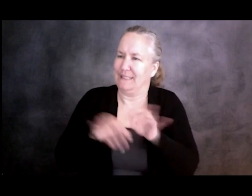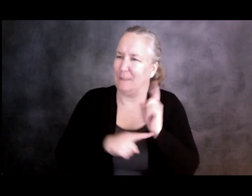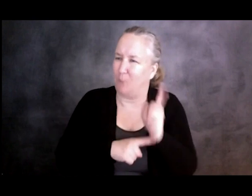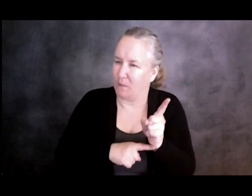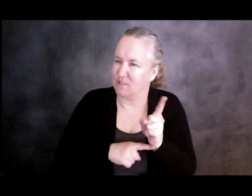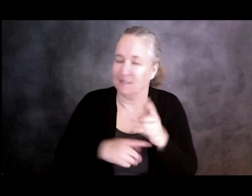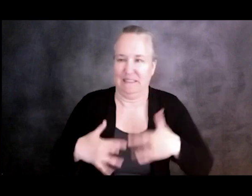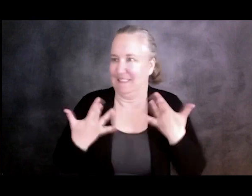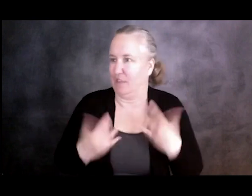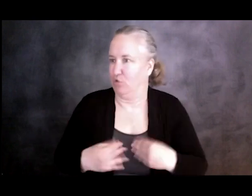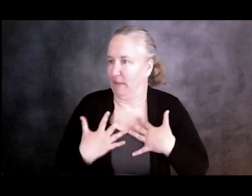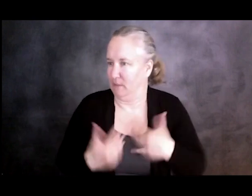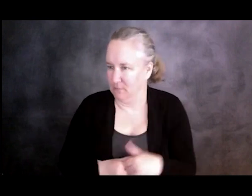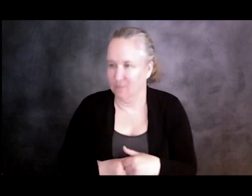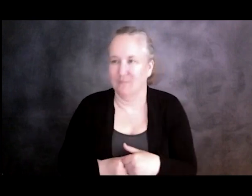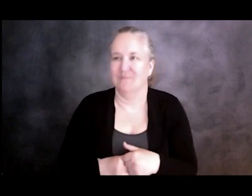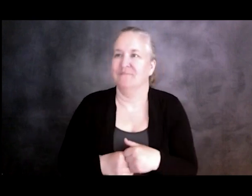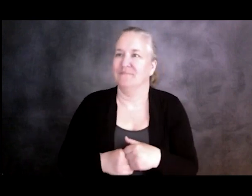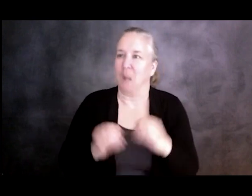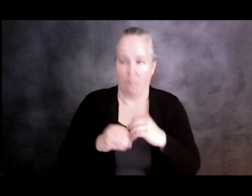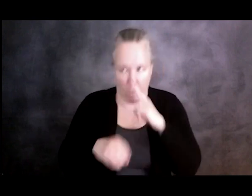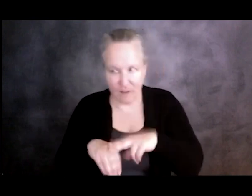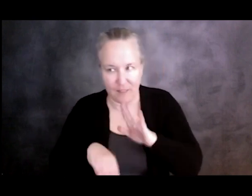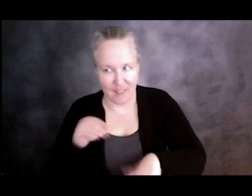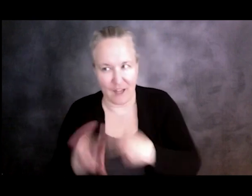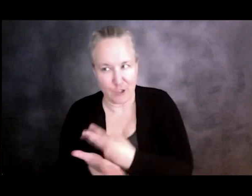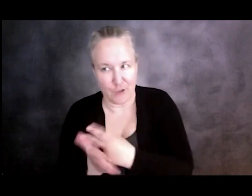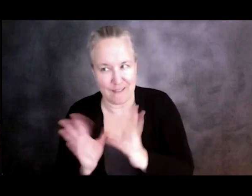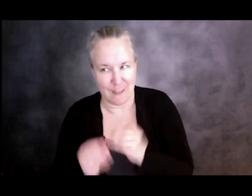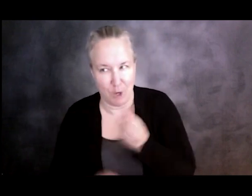Well, it's way more fun than a grad seminar.